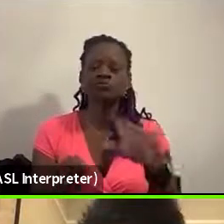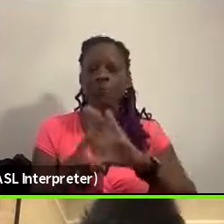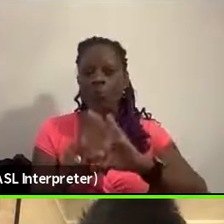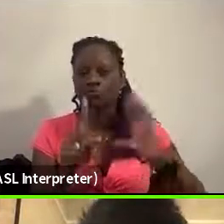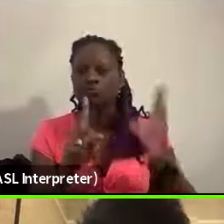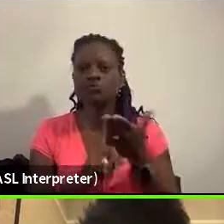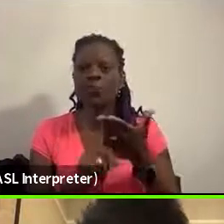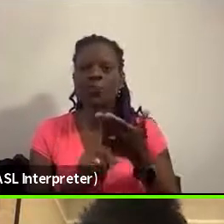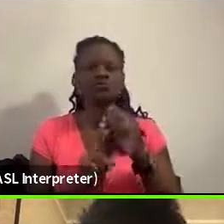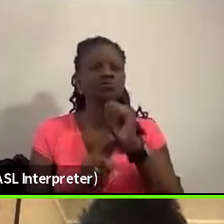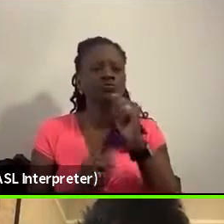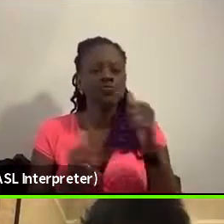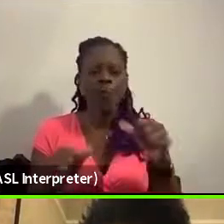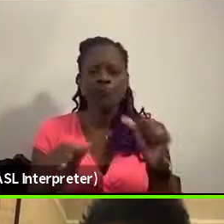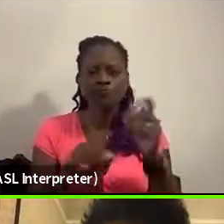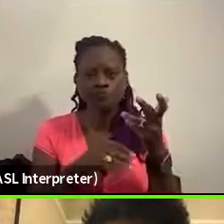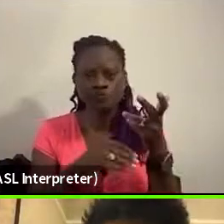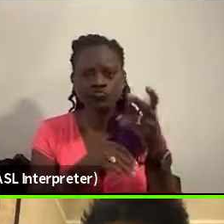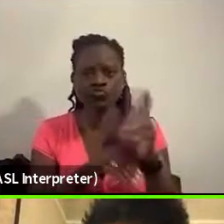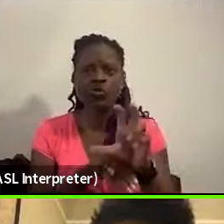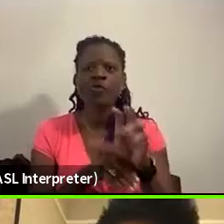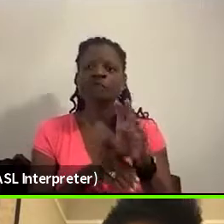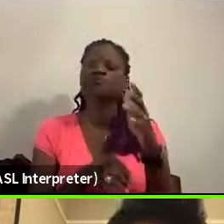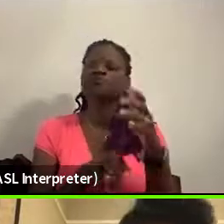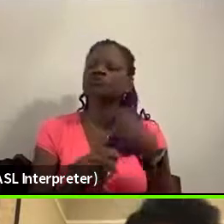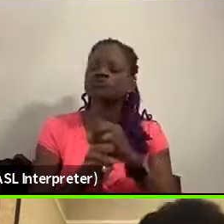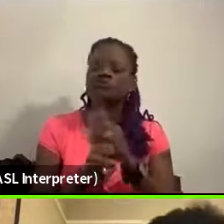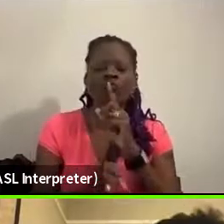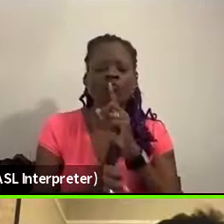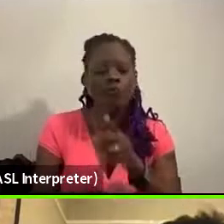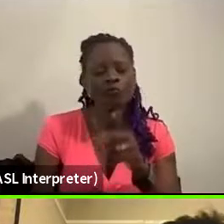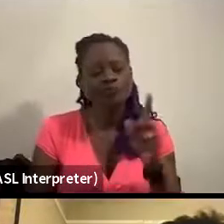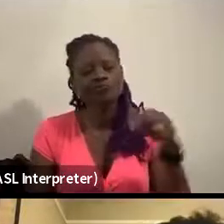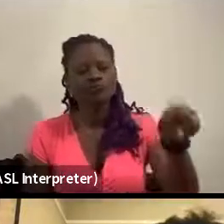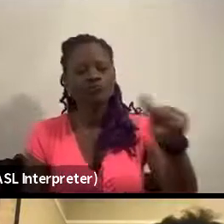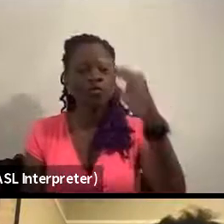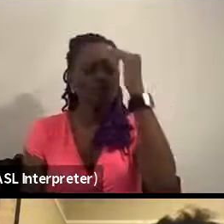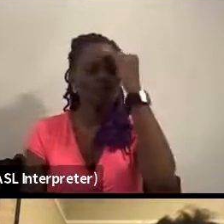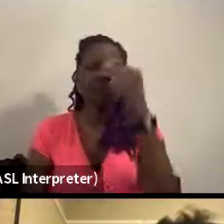just make sure they're informed and make the right decision for them. Thank you.